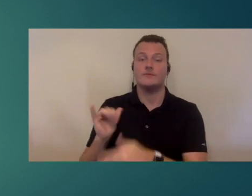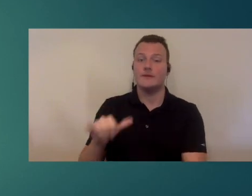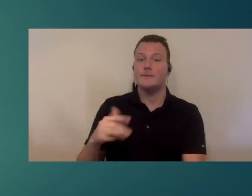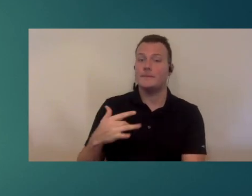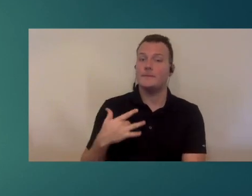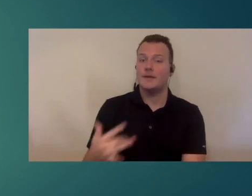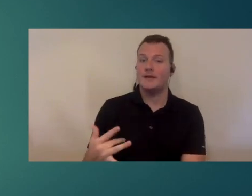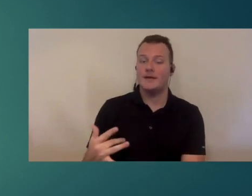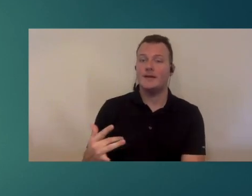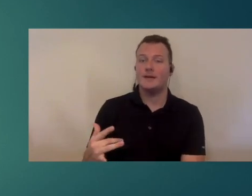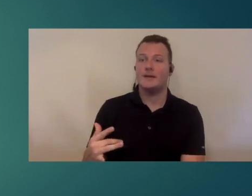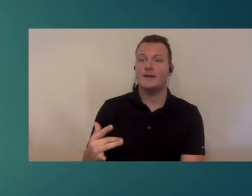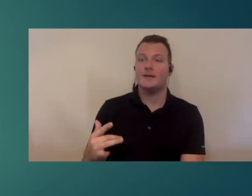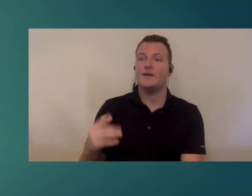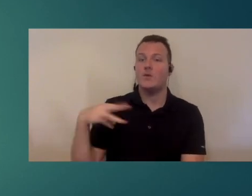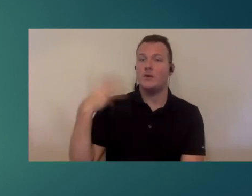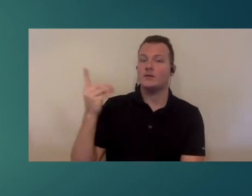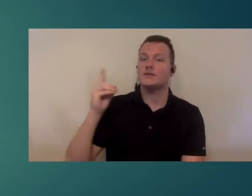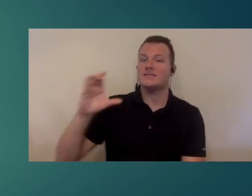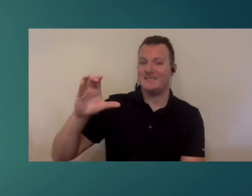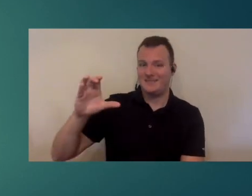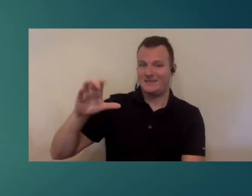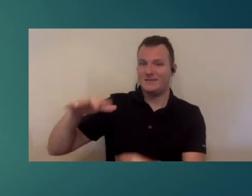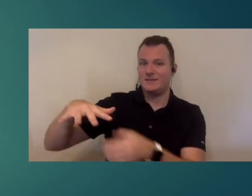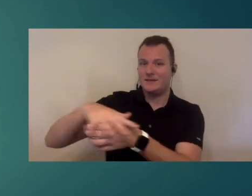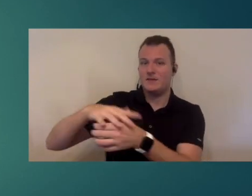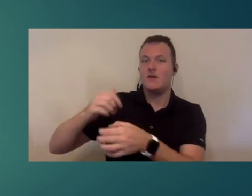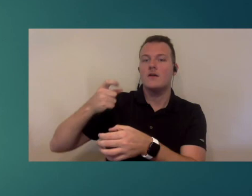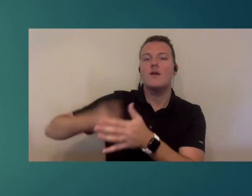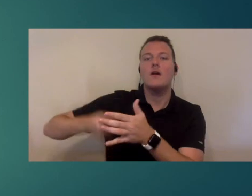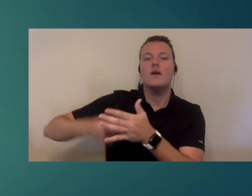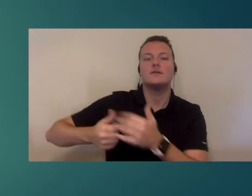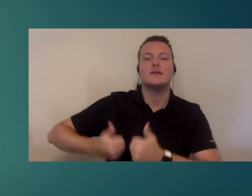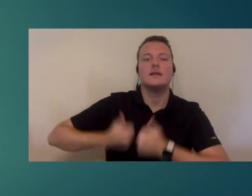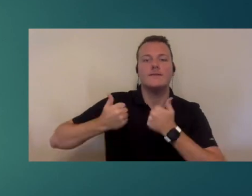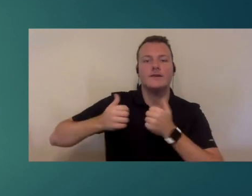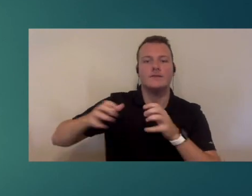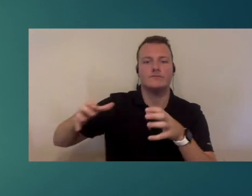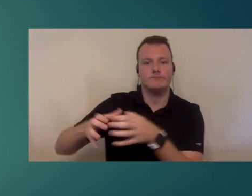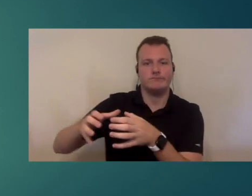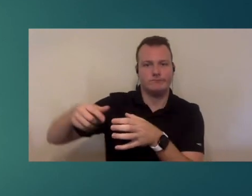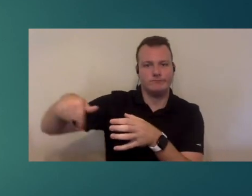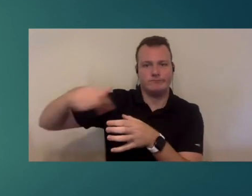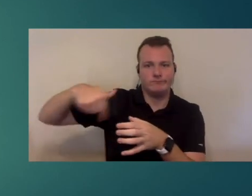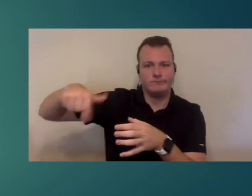typically scaled to the Washington DC cost-of-living scale, so it's going to be